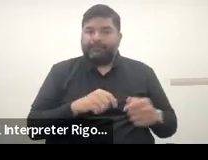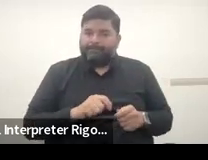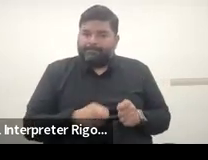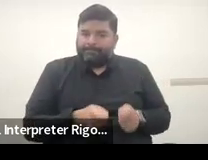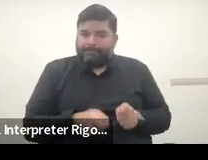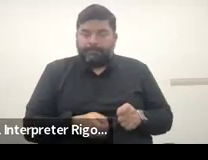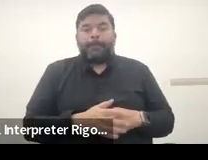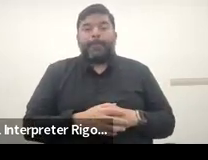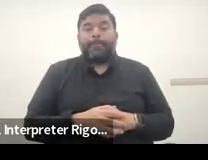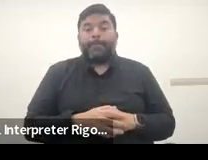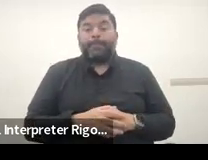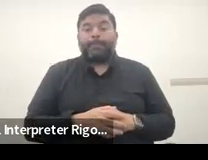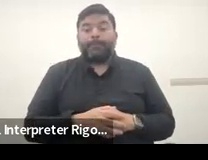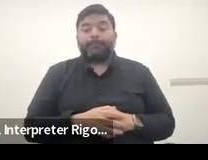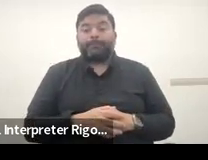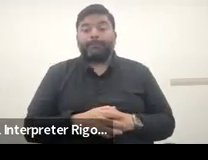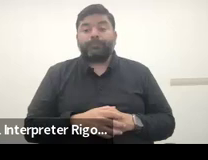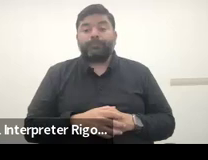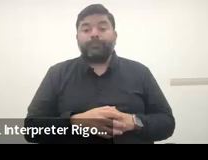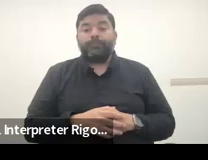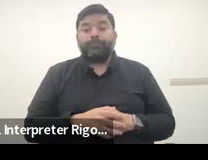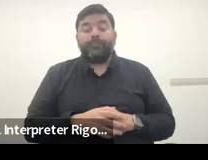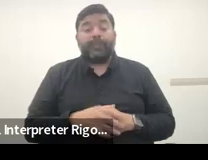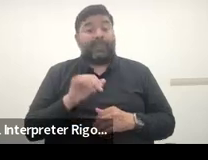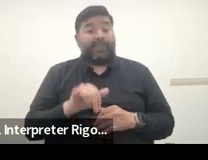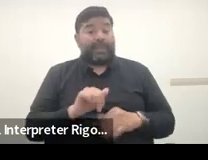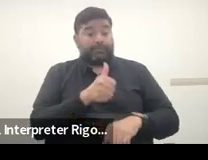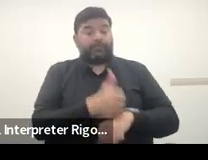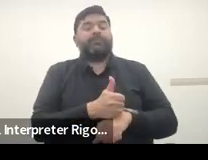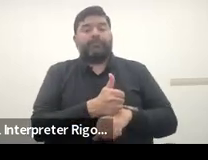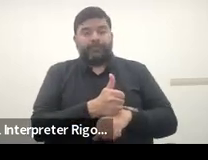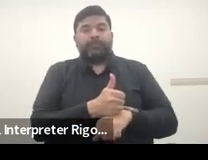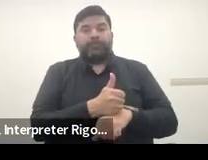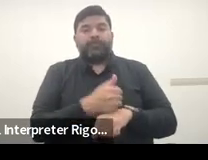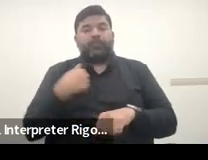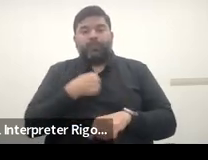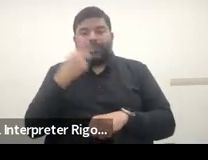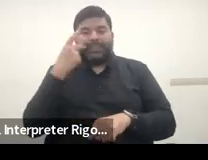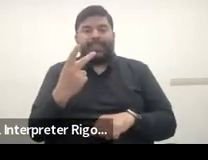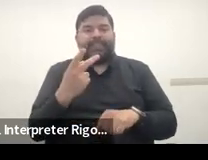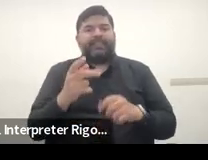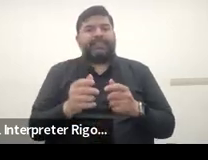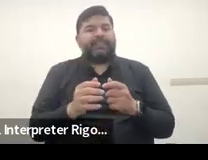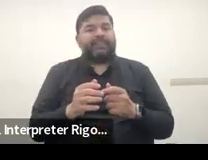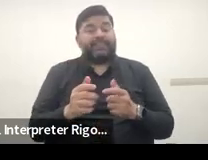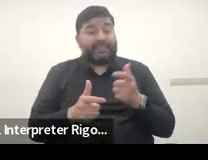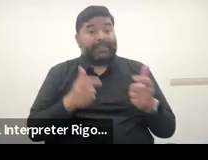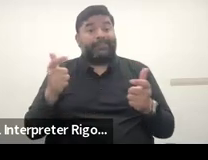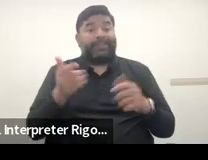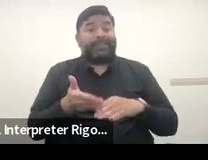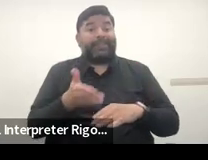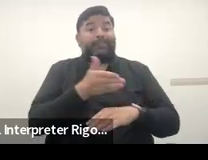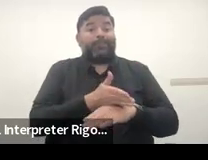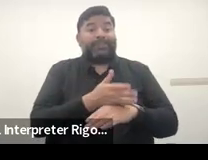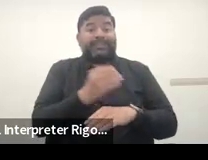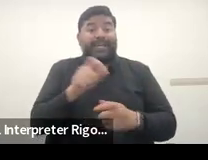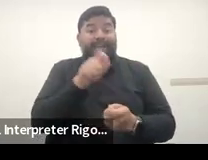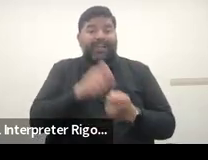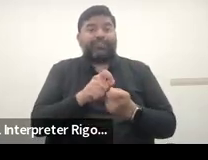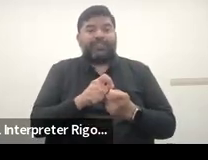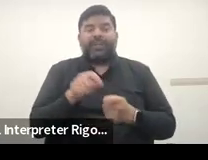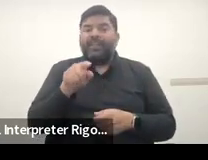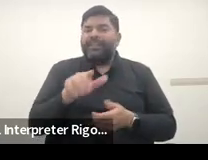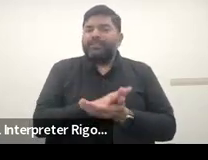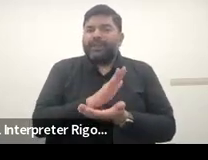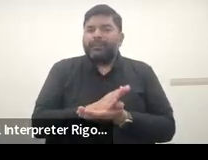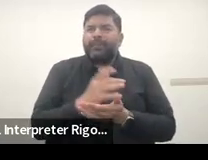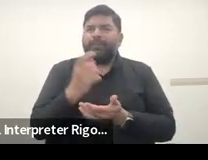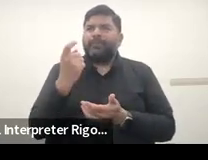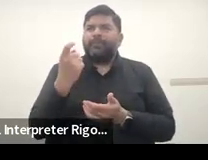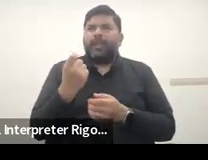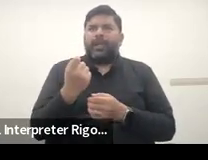and in doing so we see significant gains in accuracy. This paper was done last year